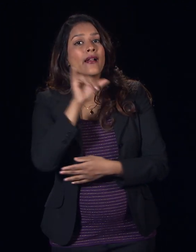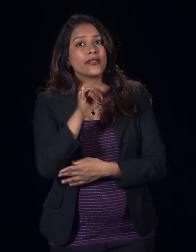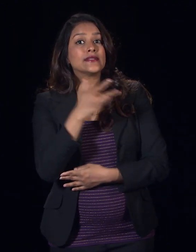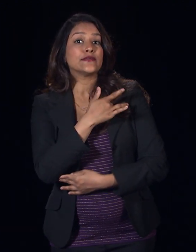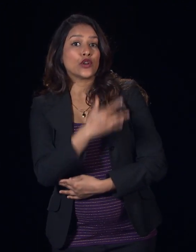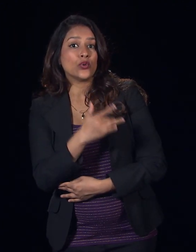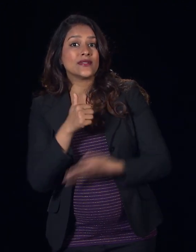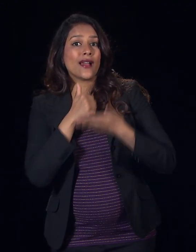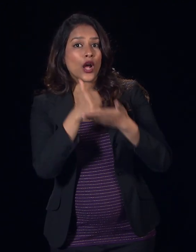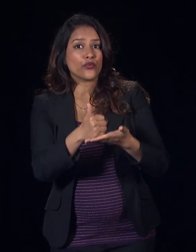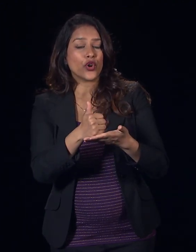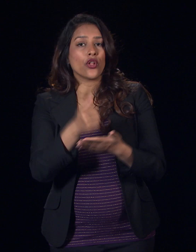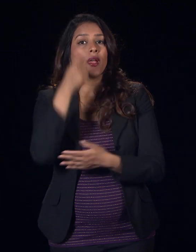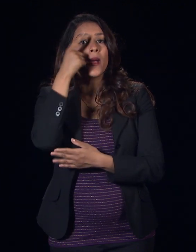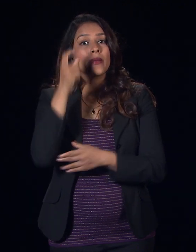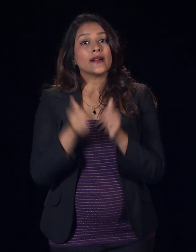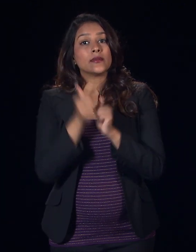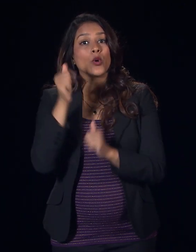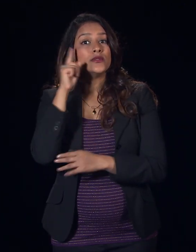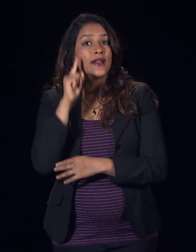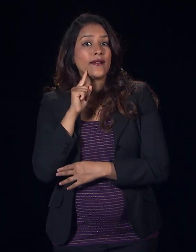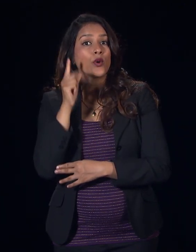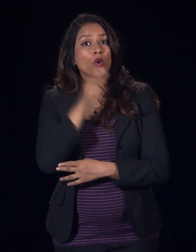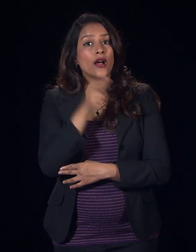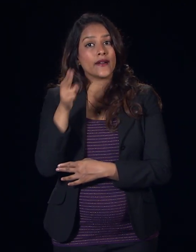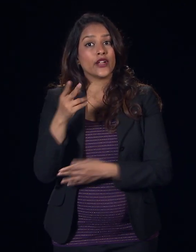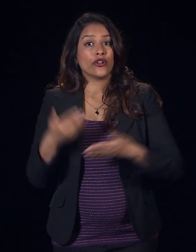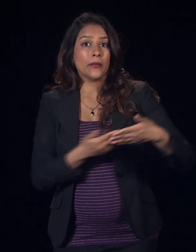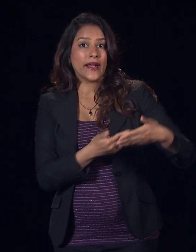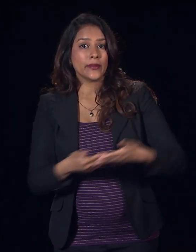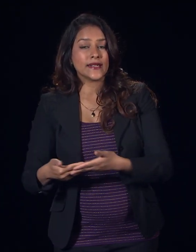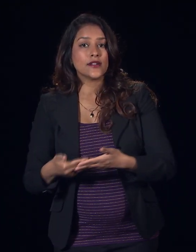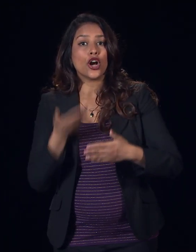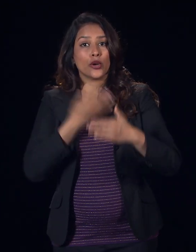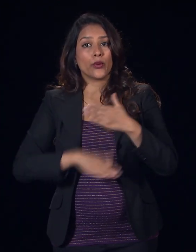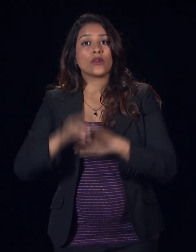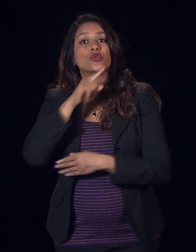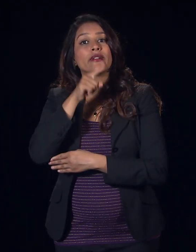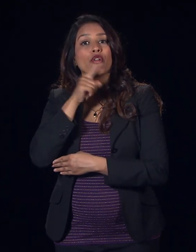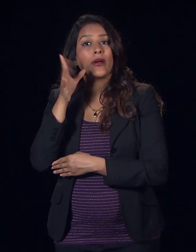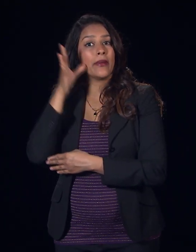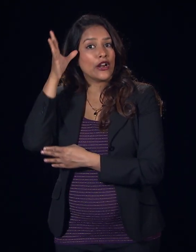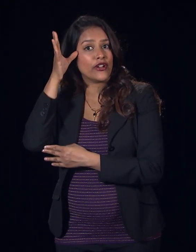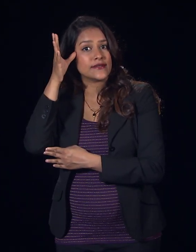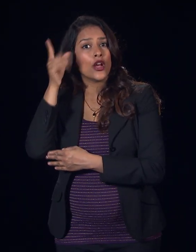This is frequently helpful because most deaf or hard of hearing babies are born to hearing parents